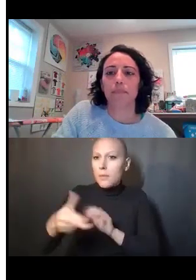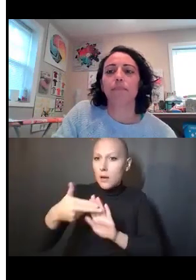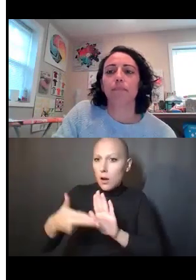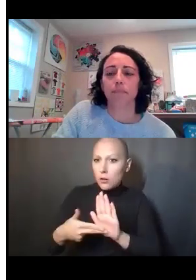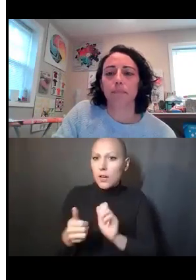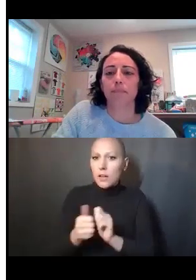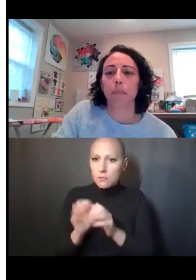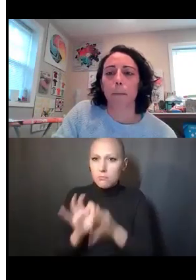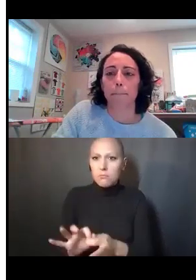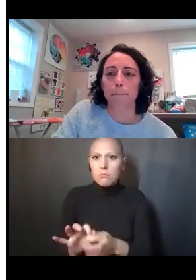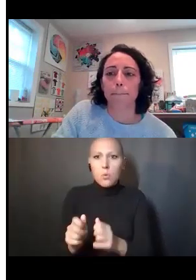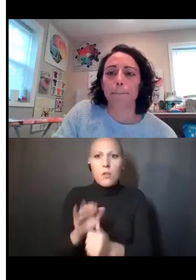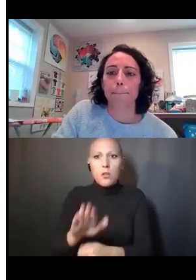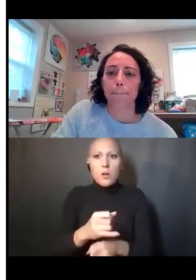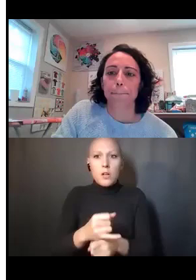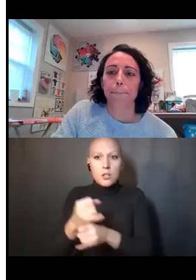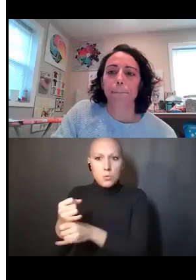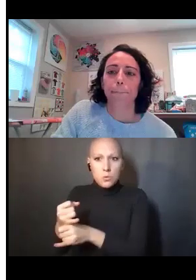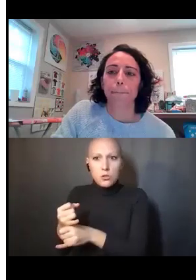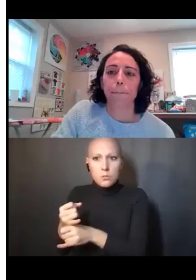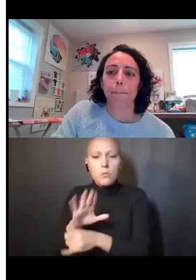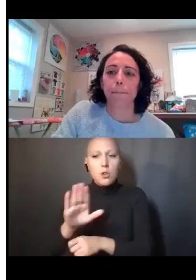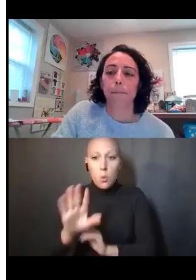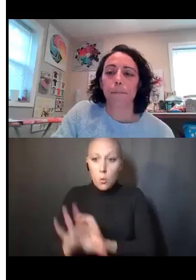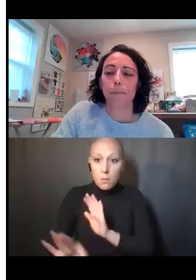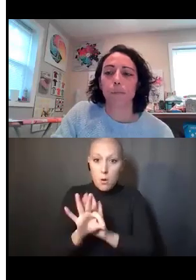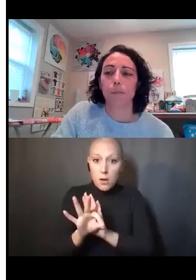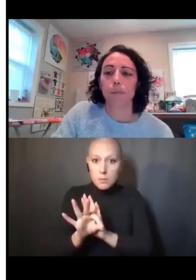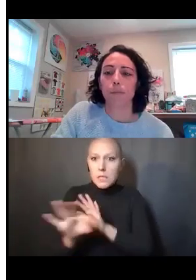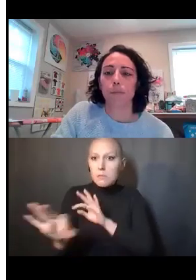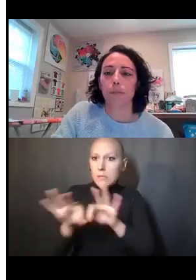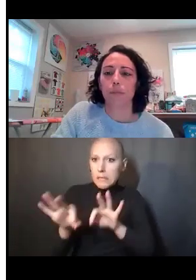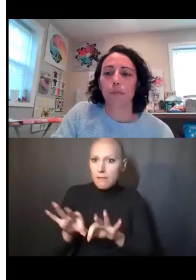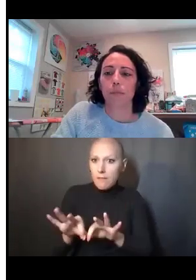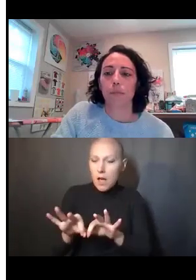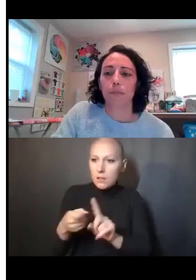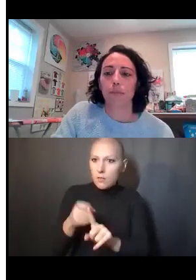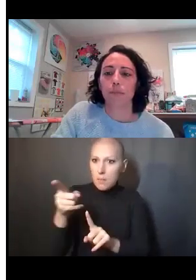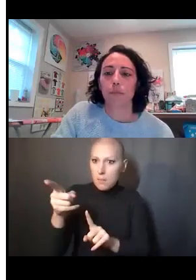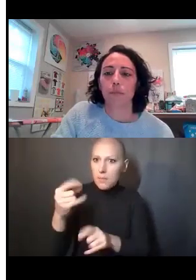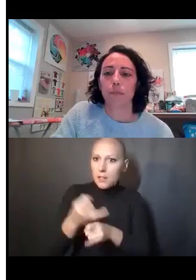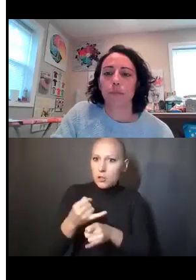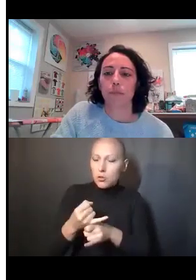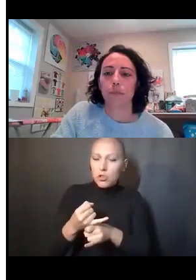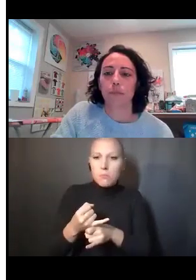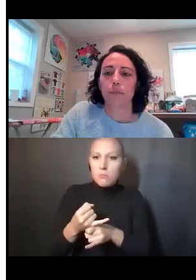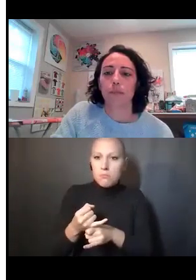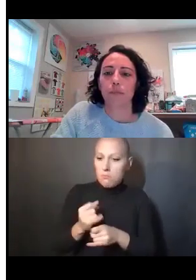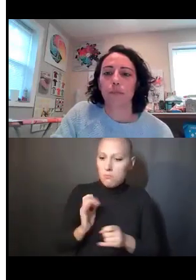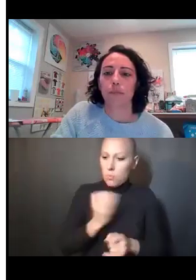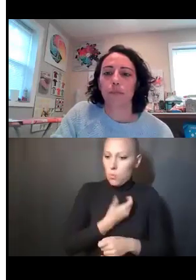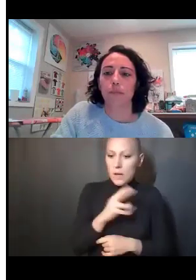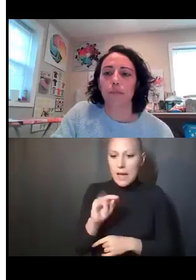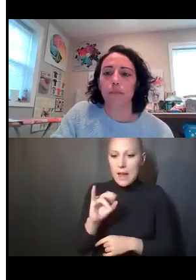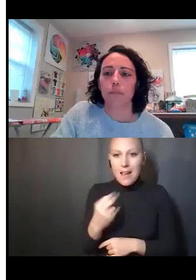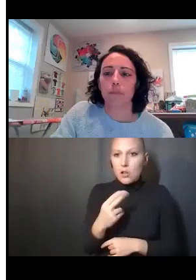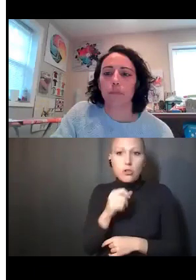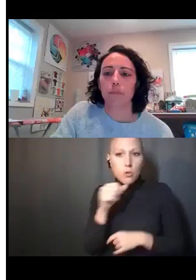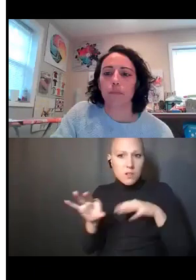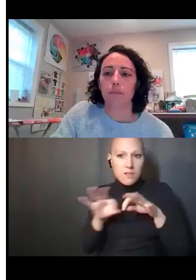Your appointment is defined at the institution and not through NIH. So, if there is .. .